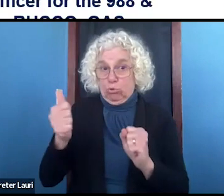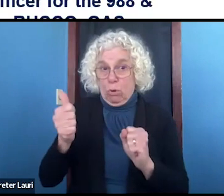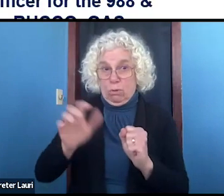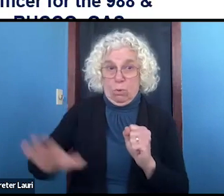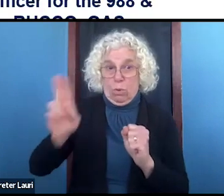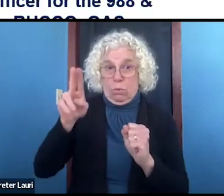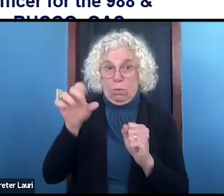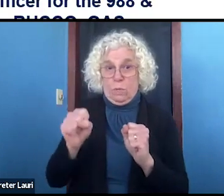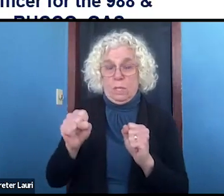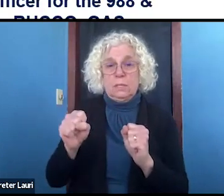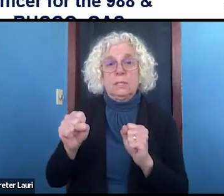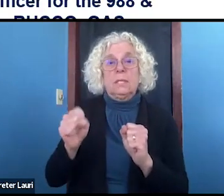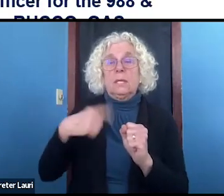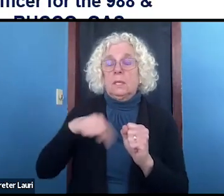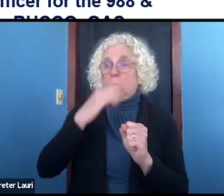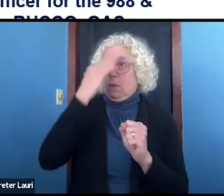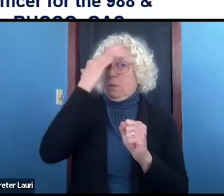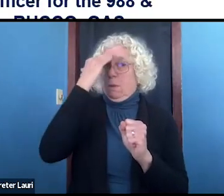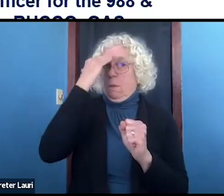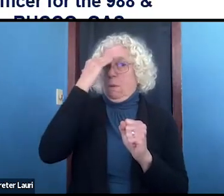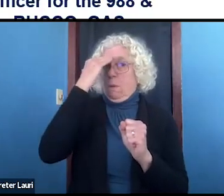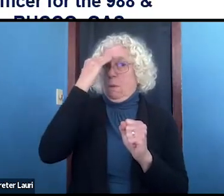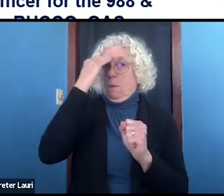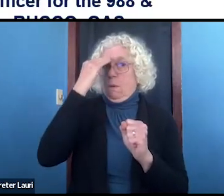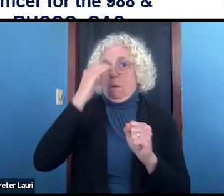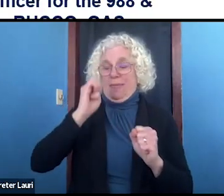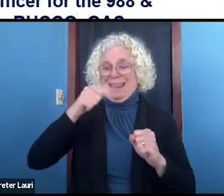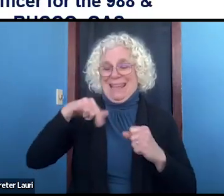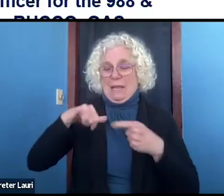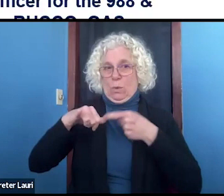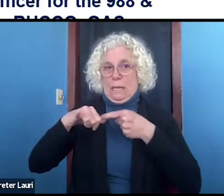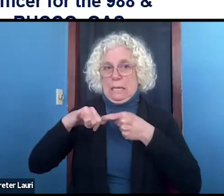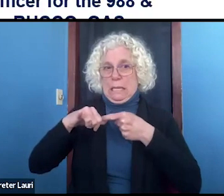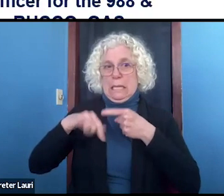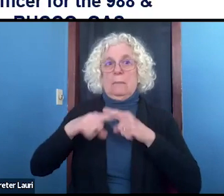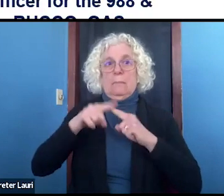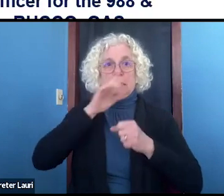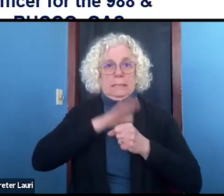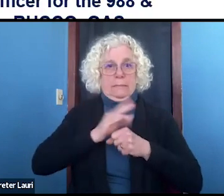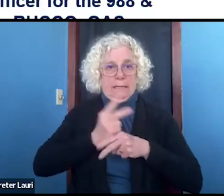we are deeply aware of the importance of equity and committed to finding substantive,